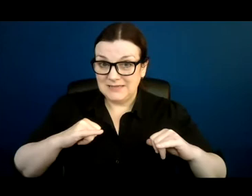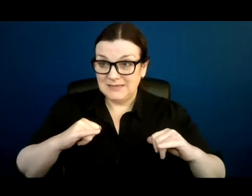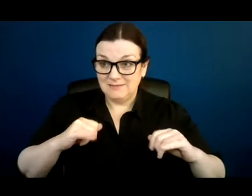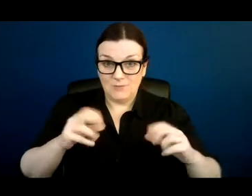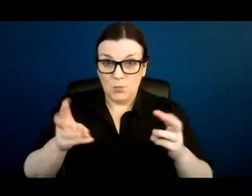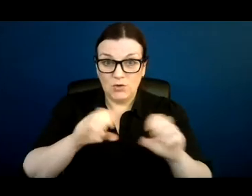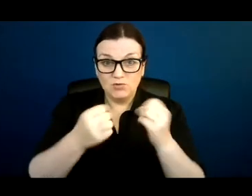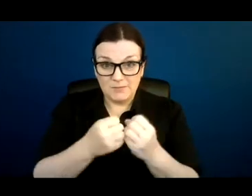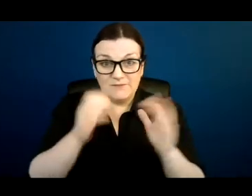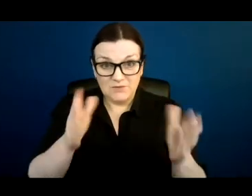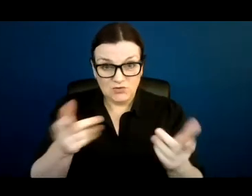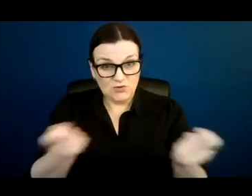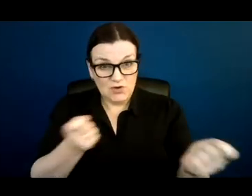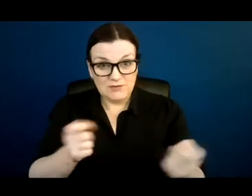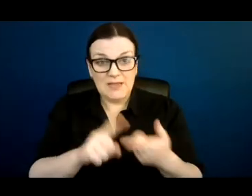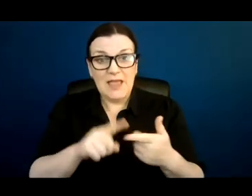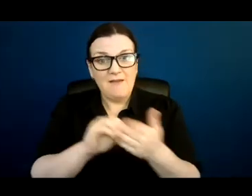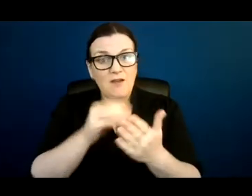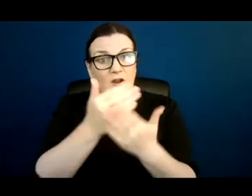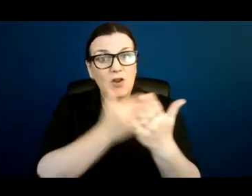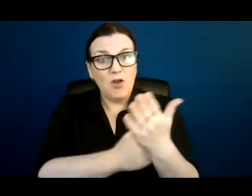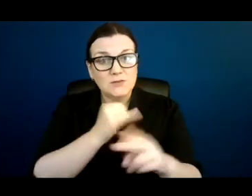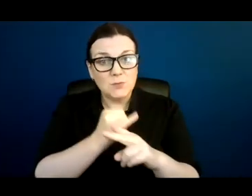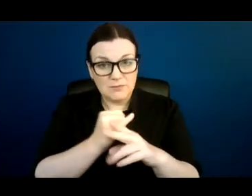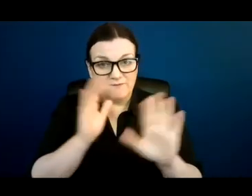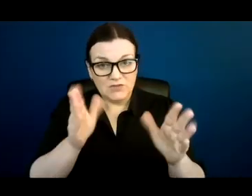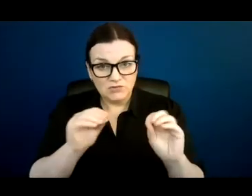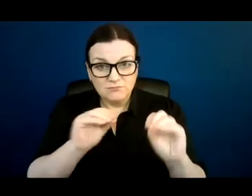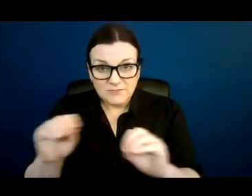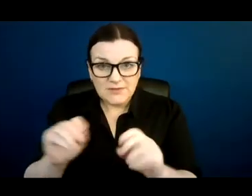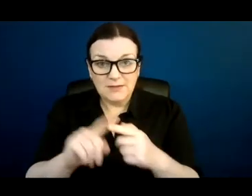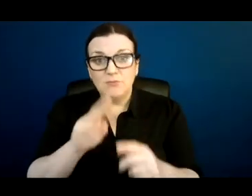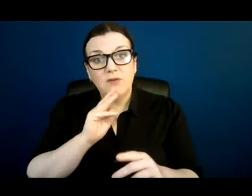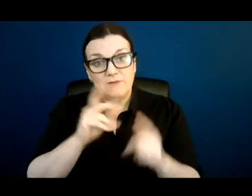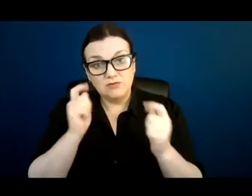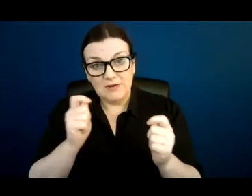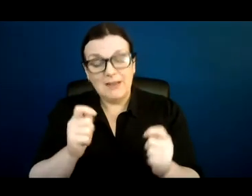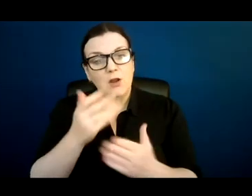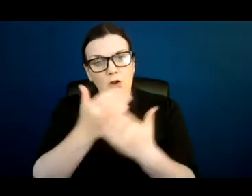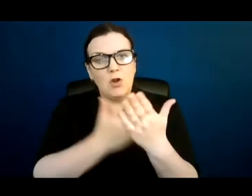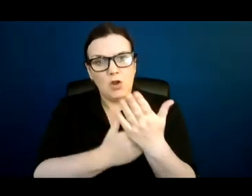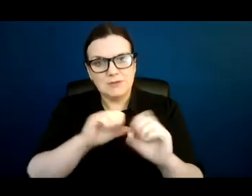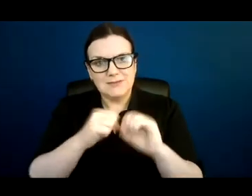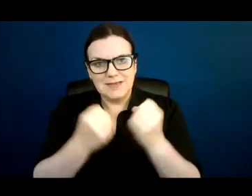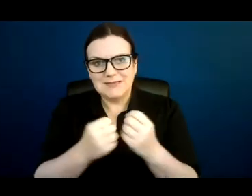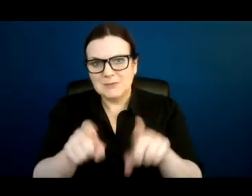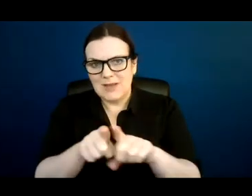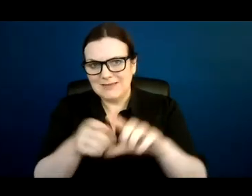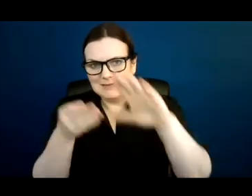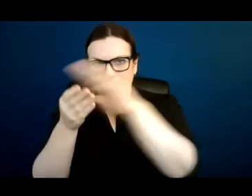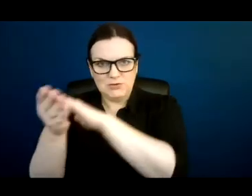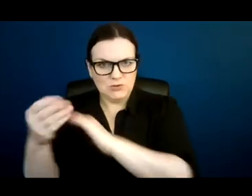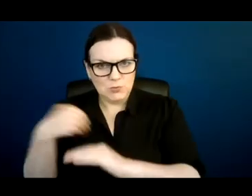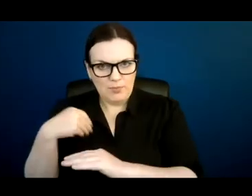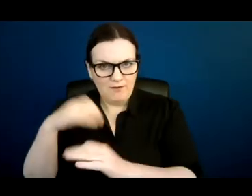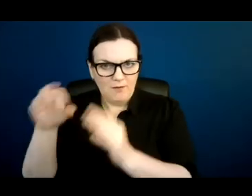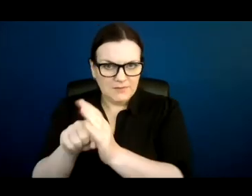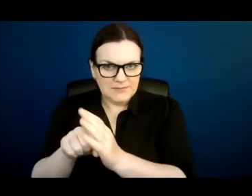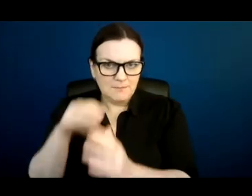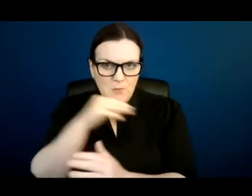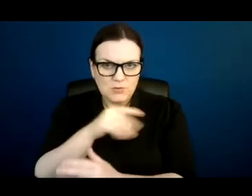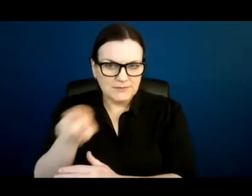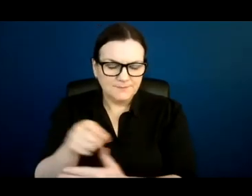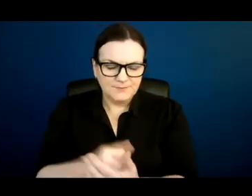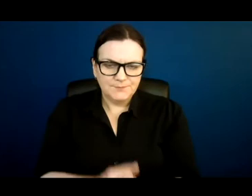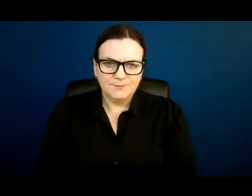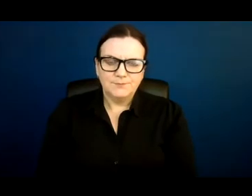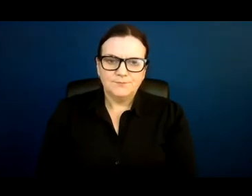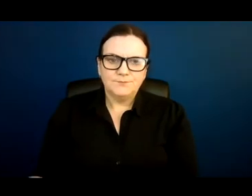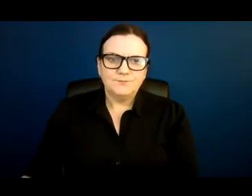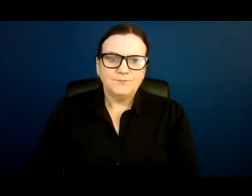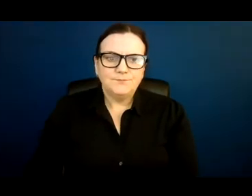the Law Society has made significant submissions to government. The Law Society should obviously